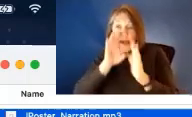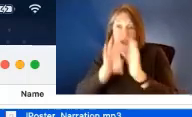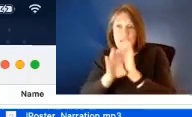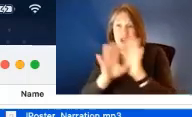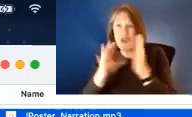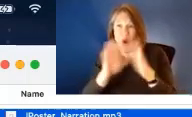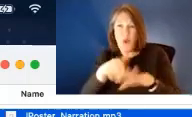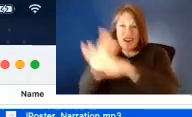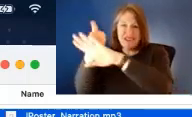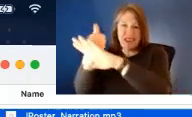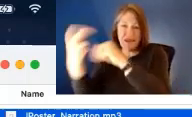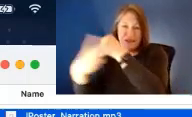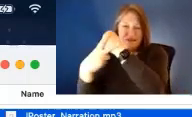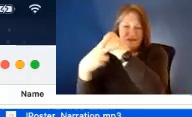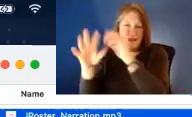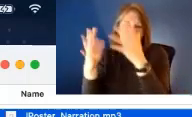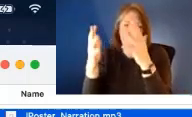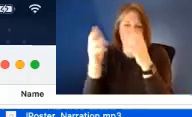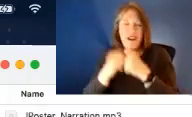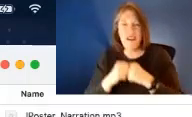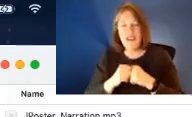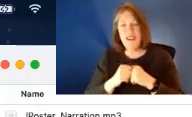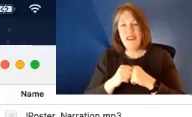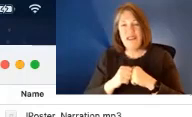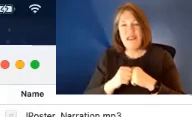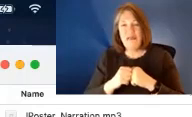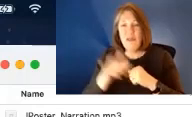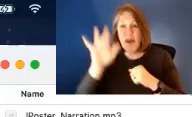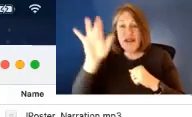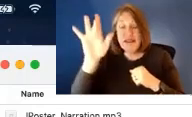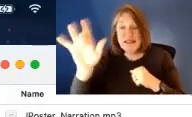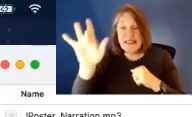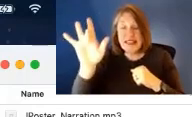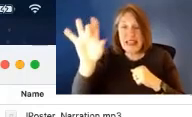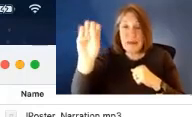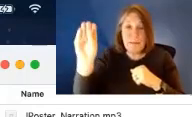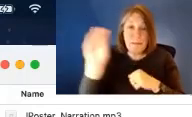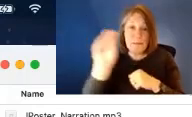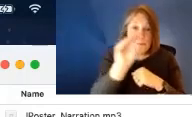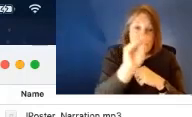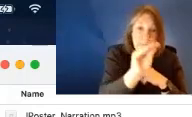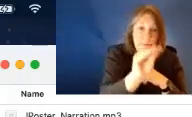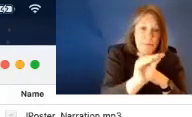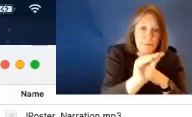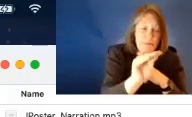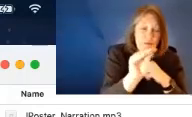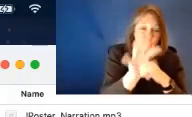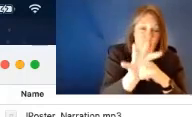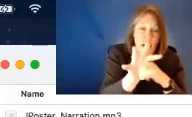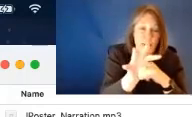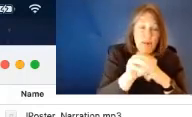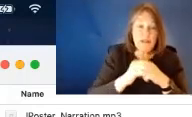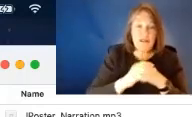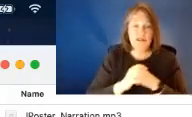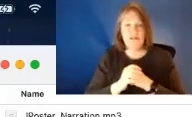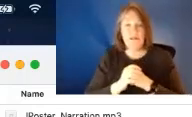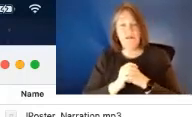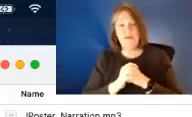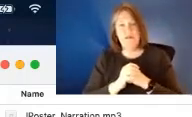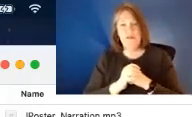06:55:12 so I just click on the image I want, drag it over and drop it into the box, and